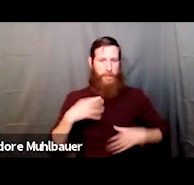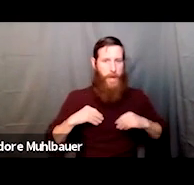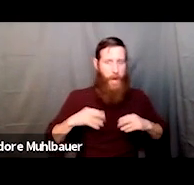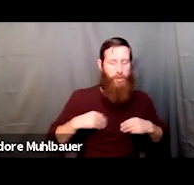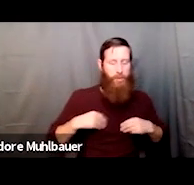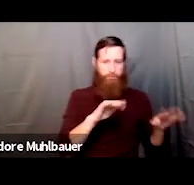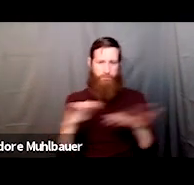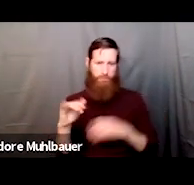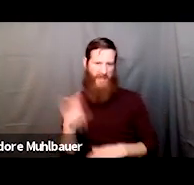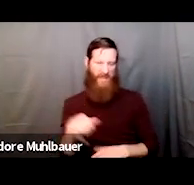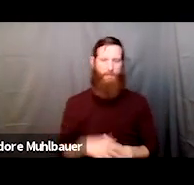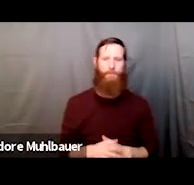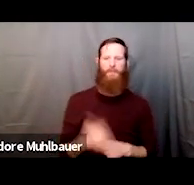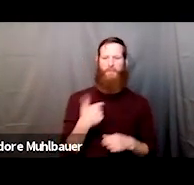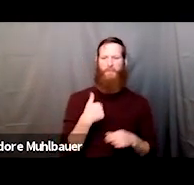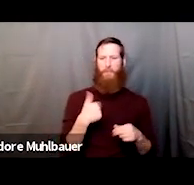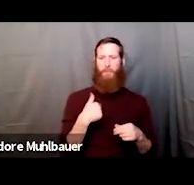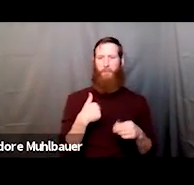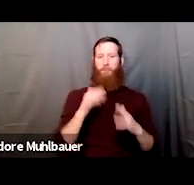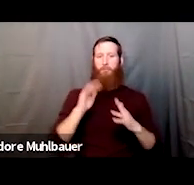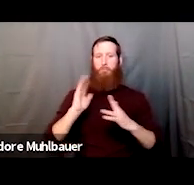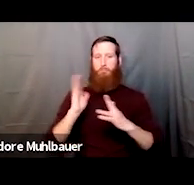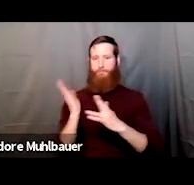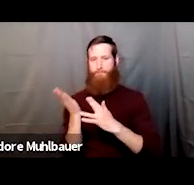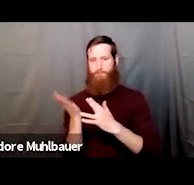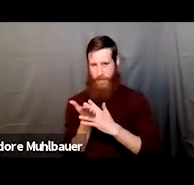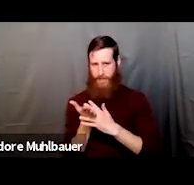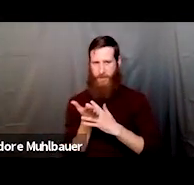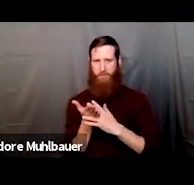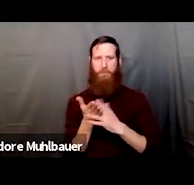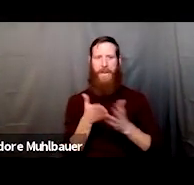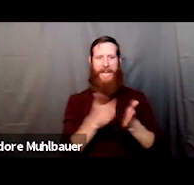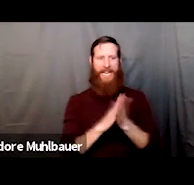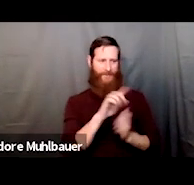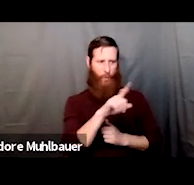I'm going to take a break here and ask for questions again, we have covered a lot of material.